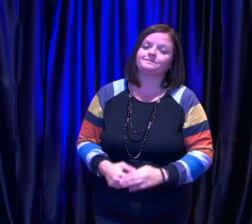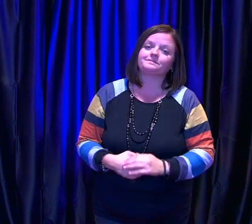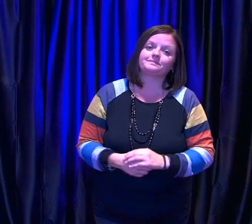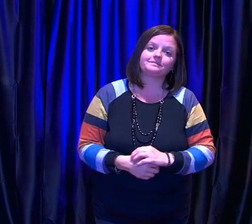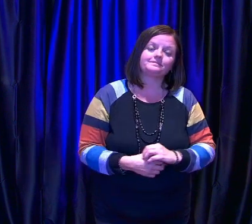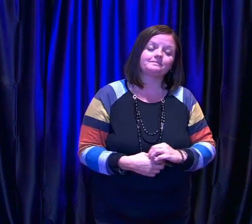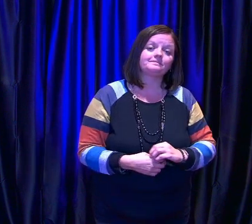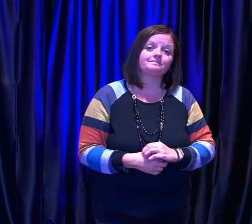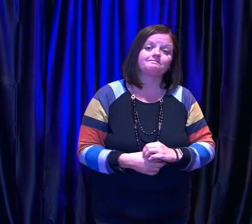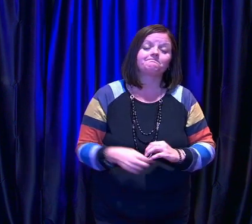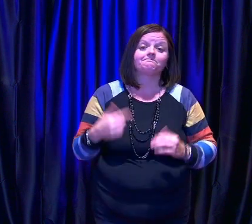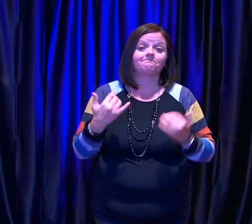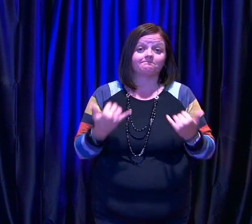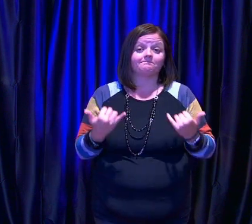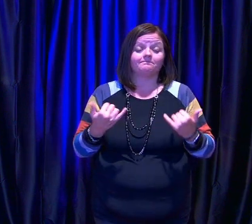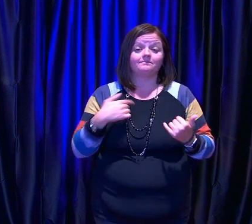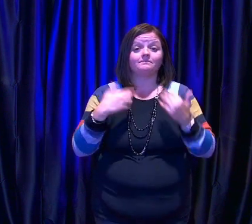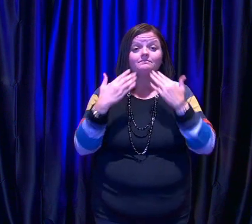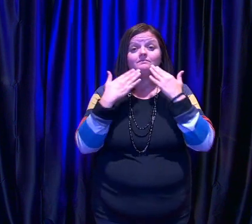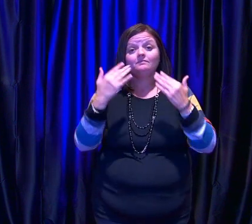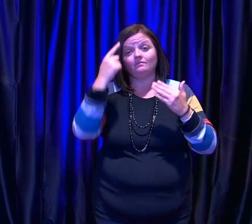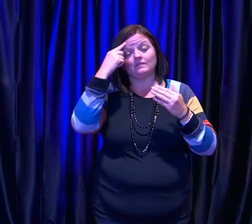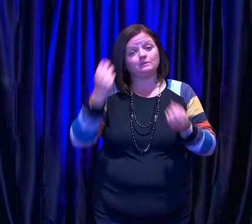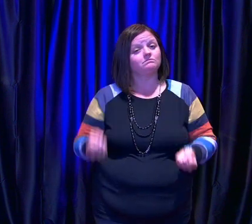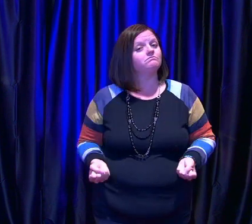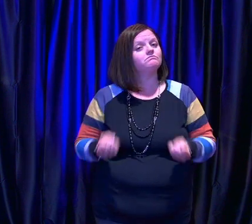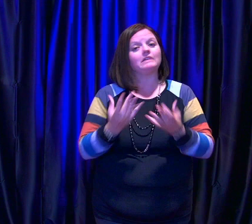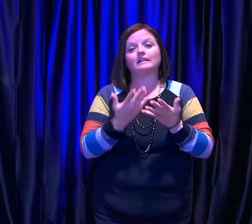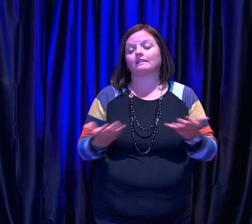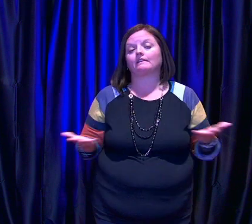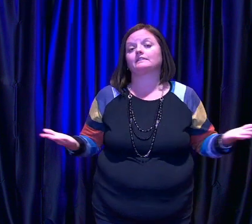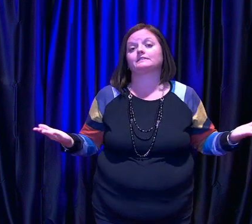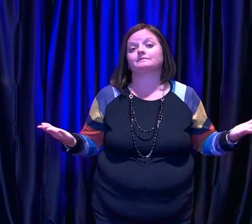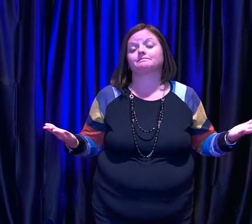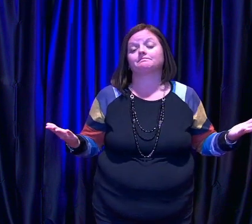i'm thankful today for so many things i'm thankful today to hear